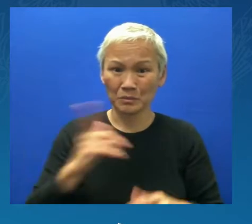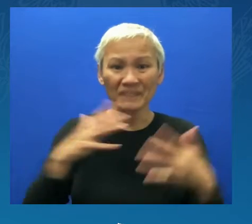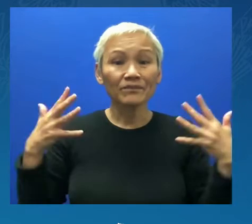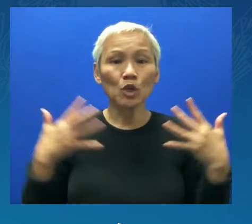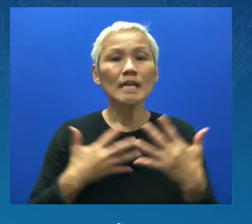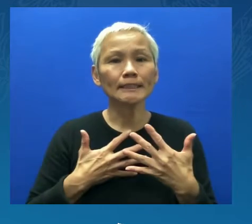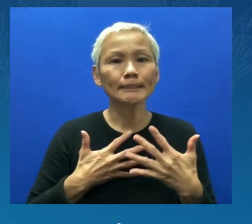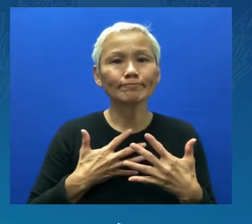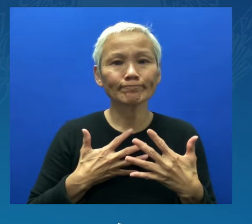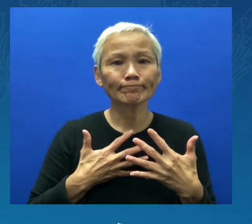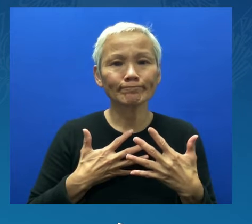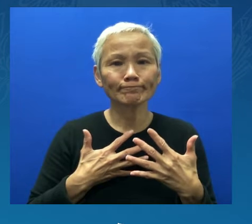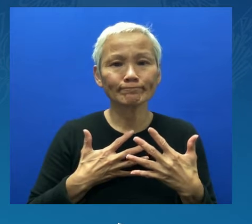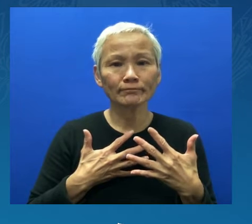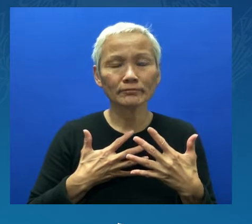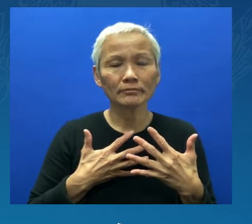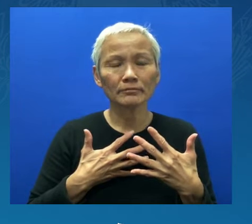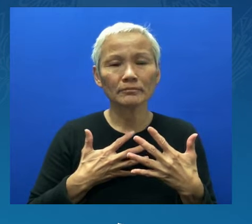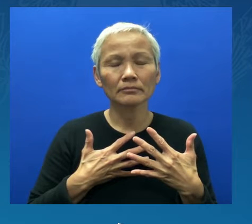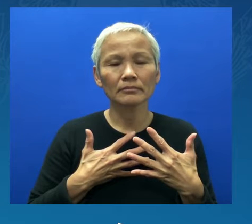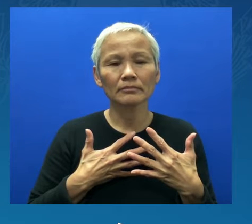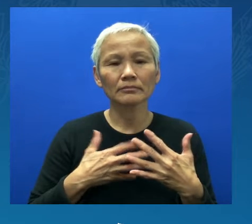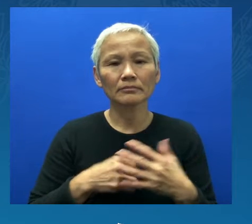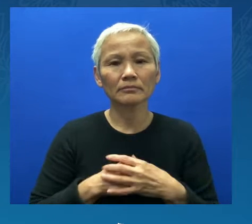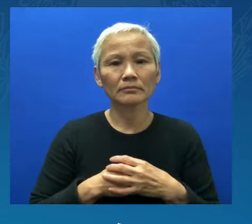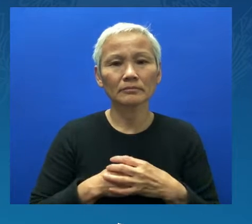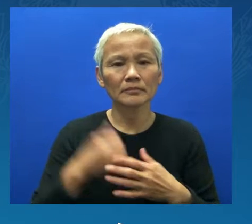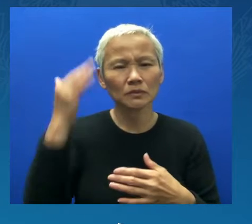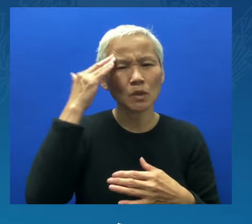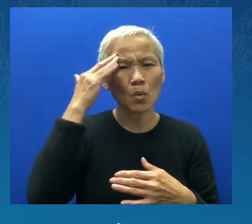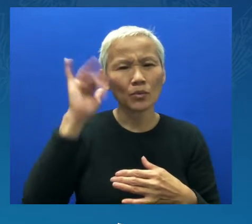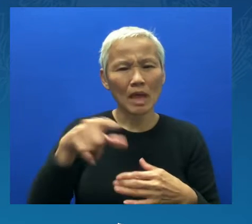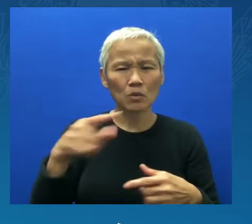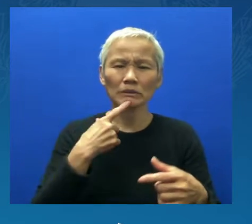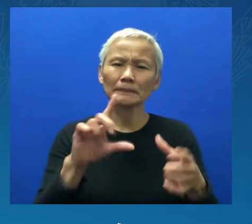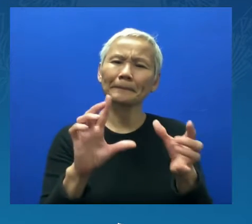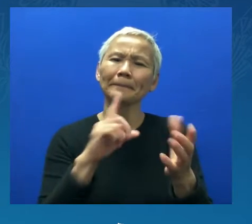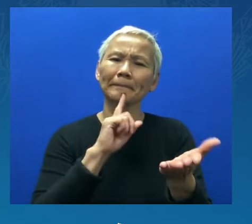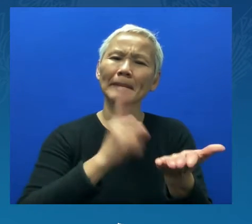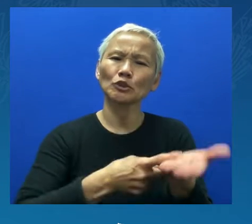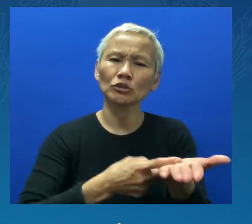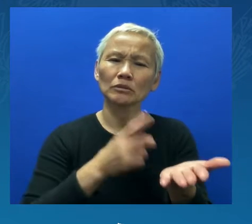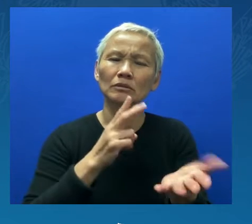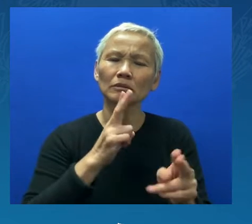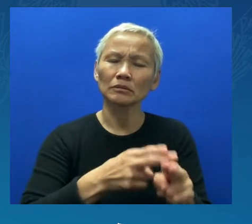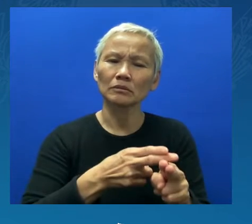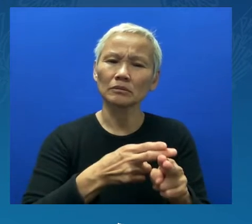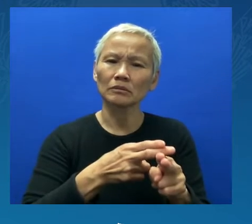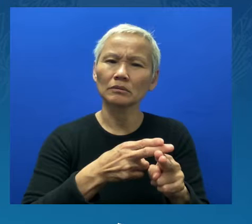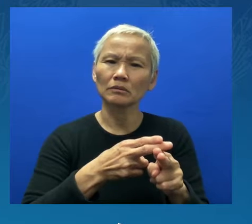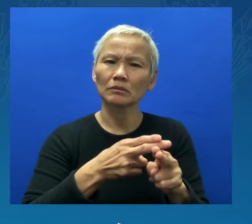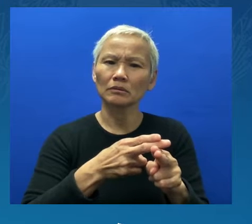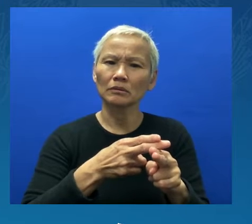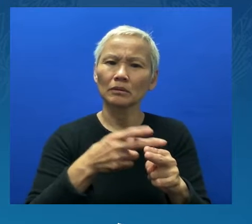You know, I've been -- and I know you mentioned this -- I've been traveling the country, convening --